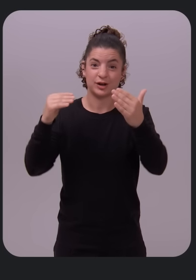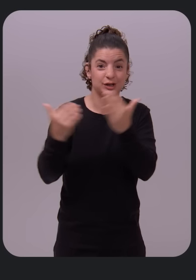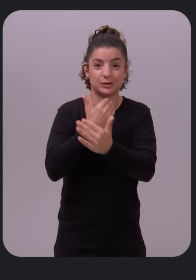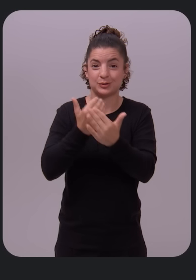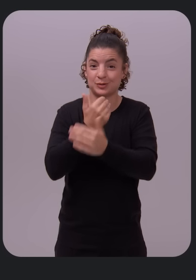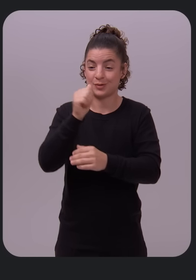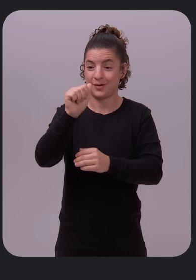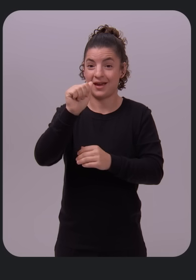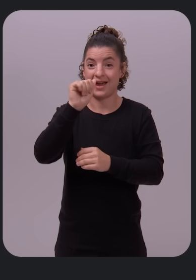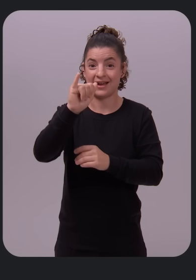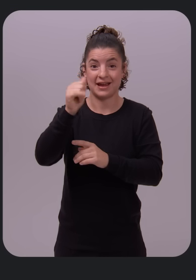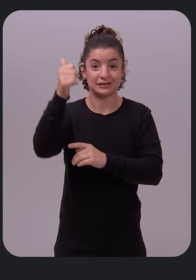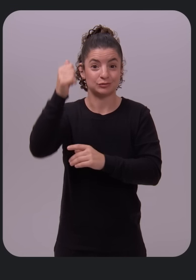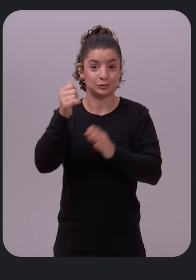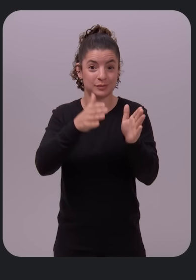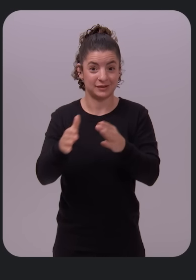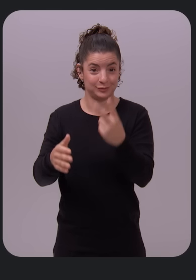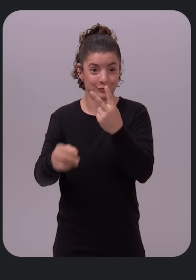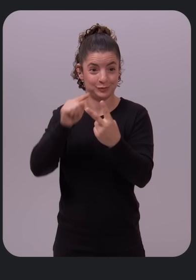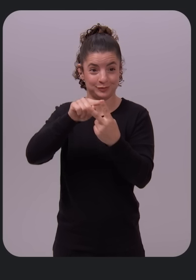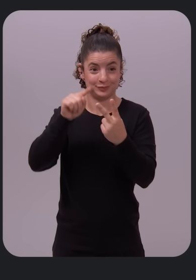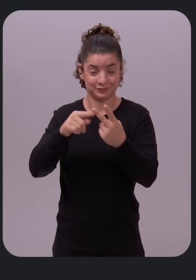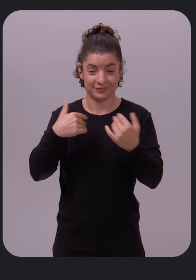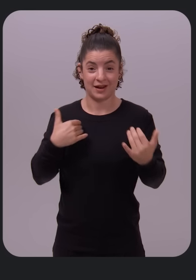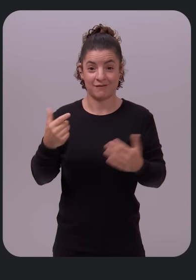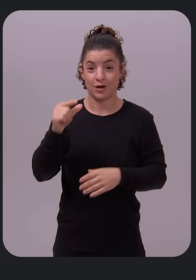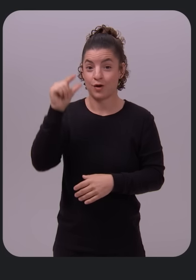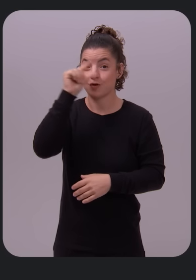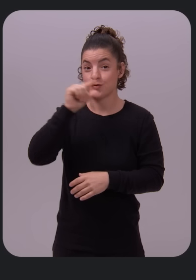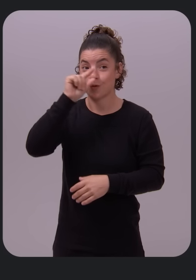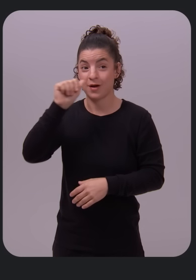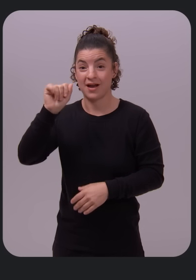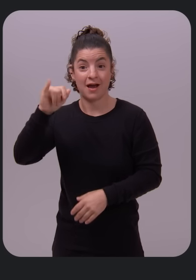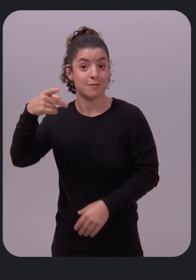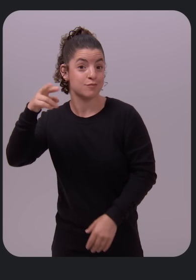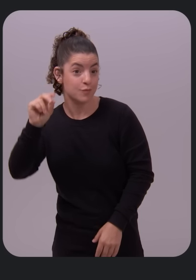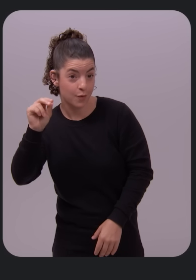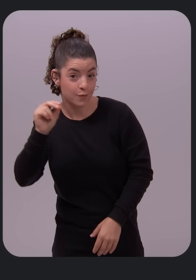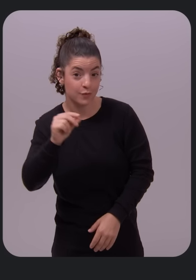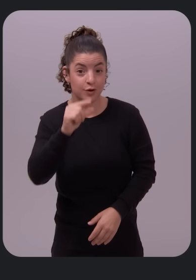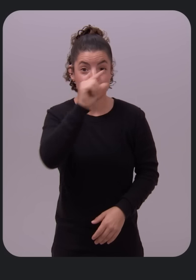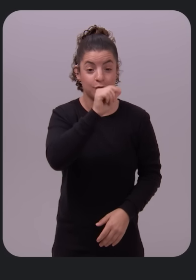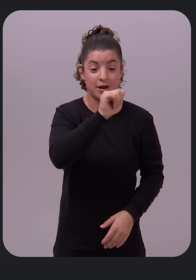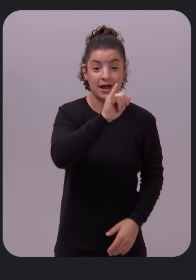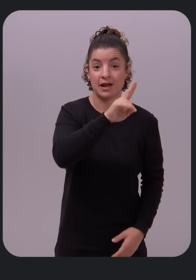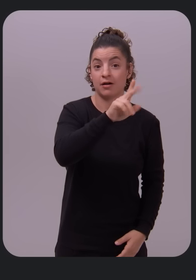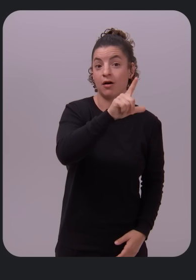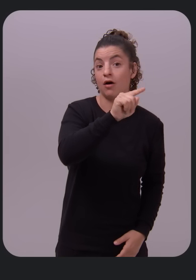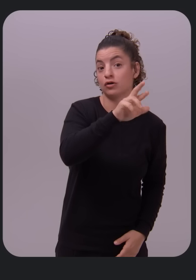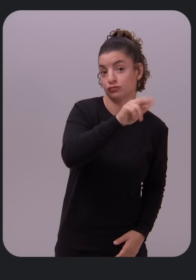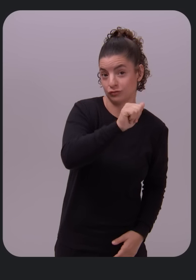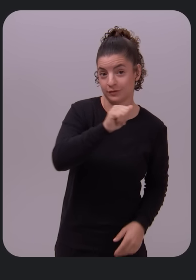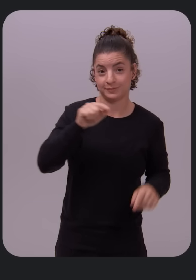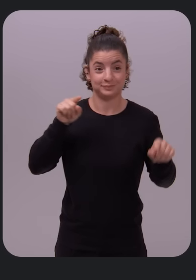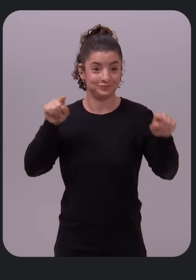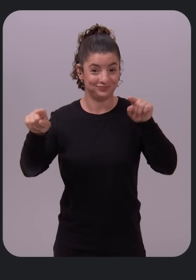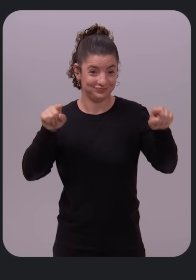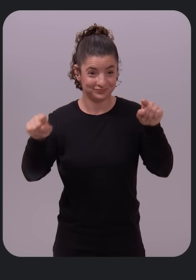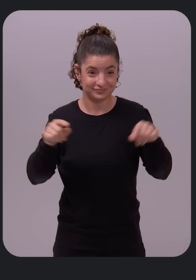subscription plans today. We will have Google AI Pro and all-new Google AI Ultra.